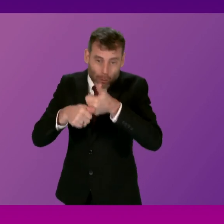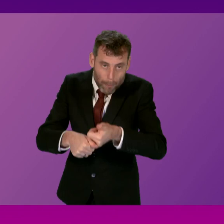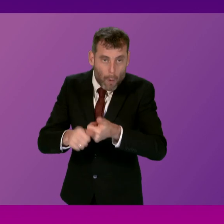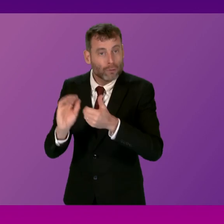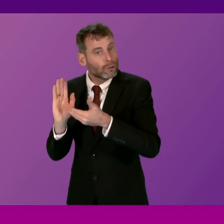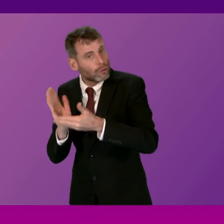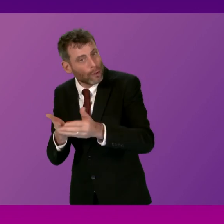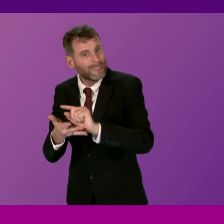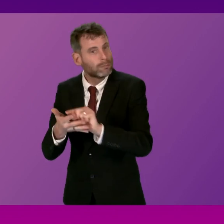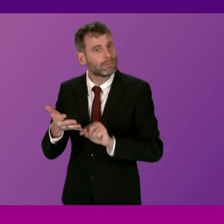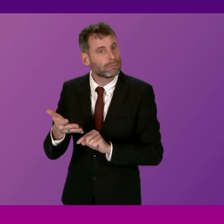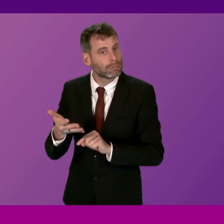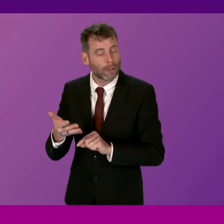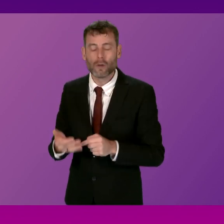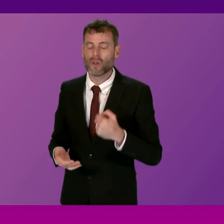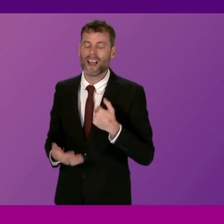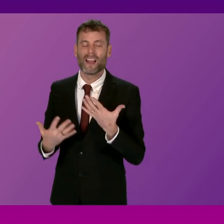in response to the proposals.